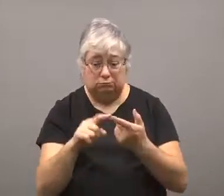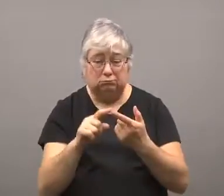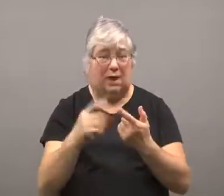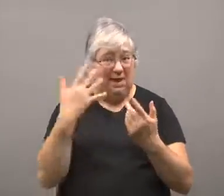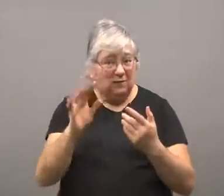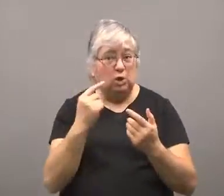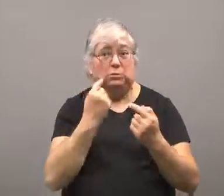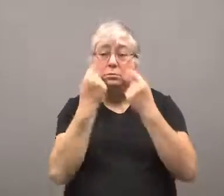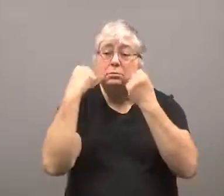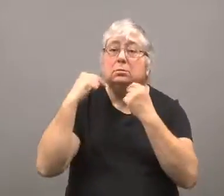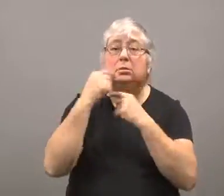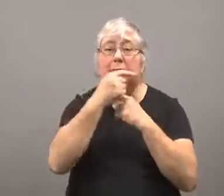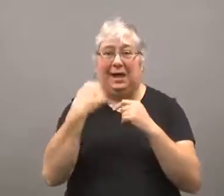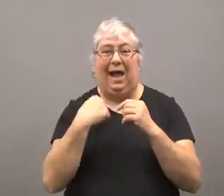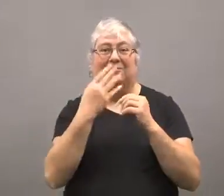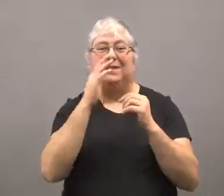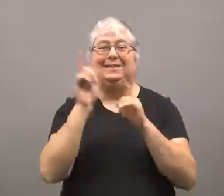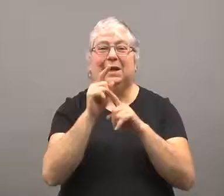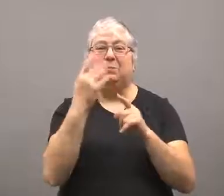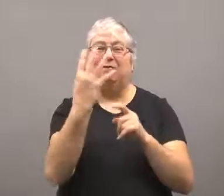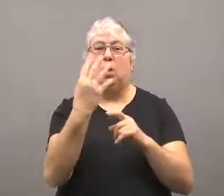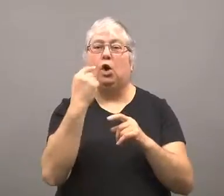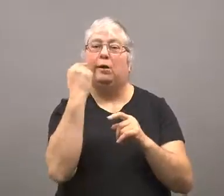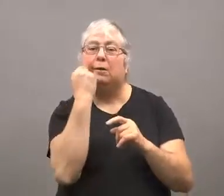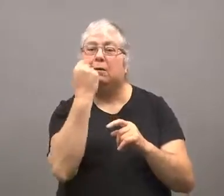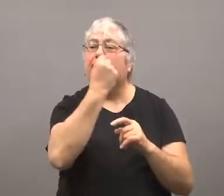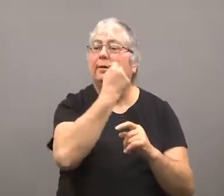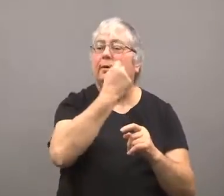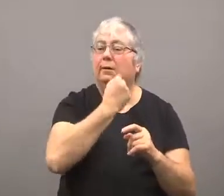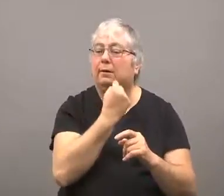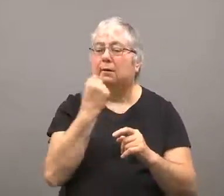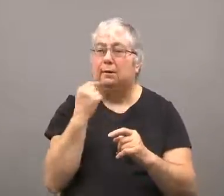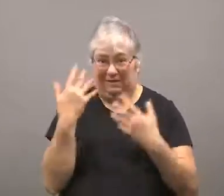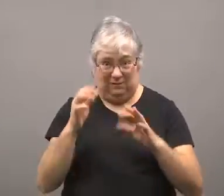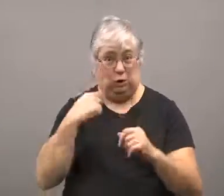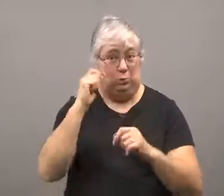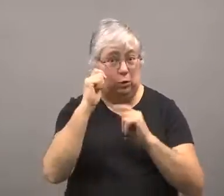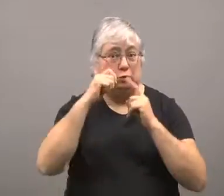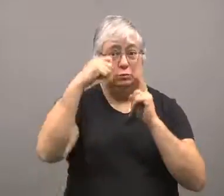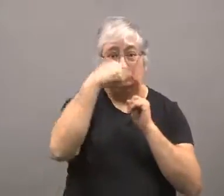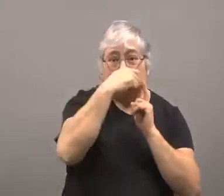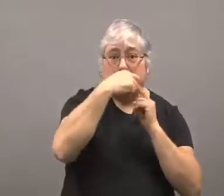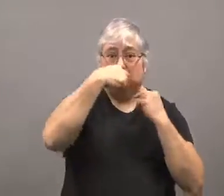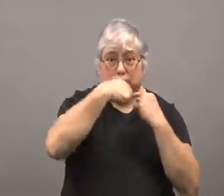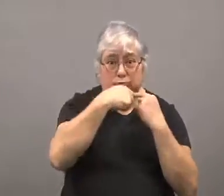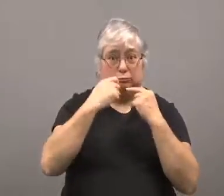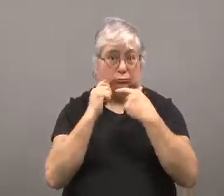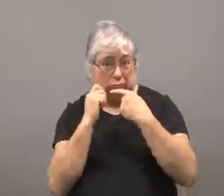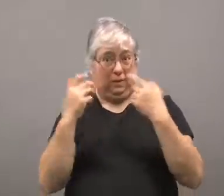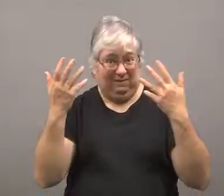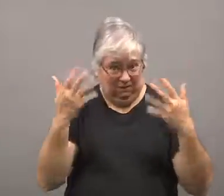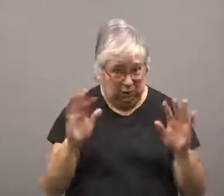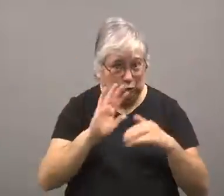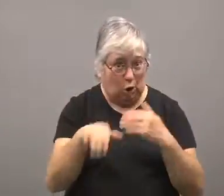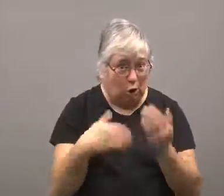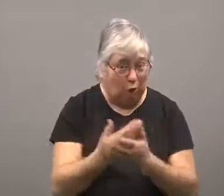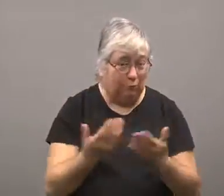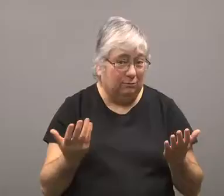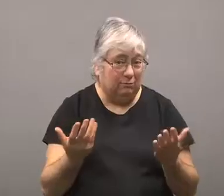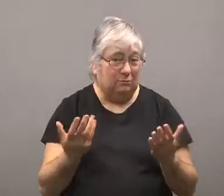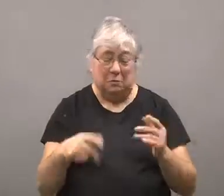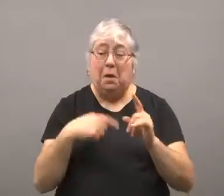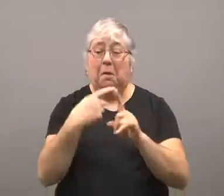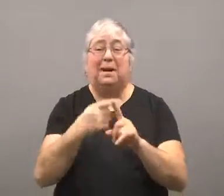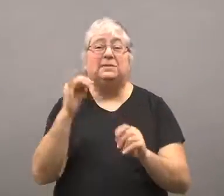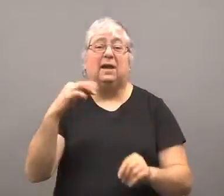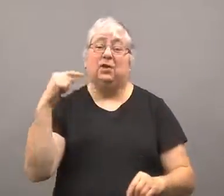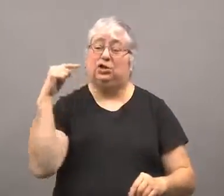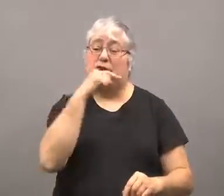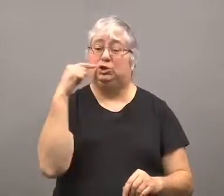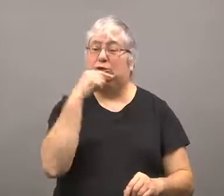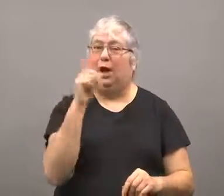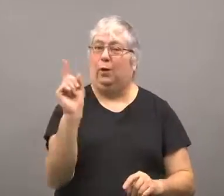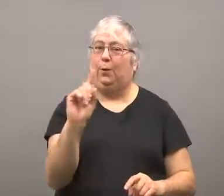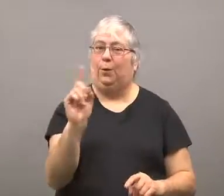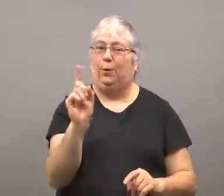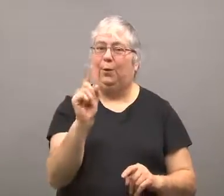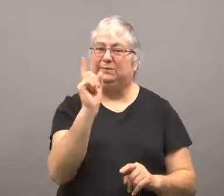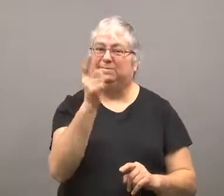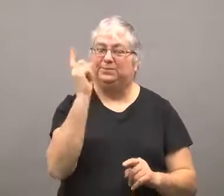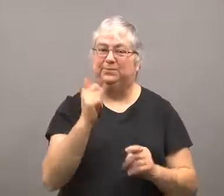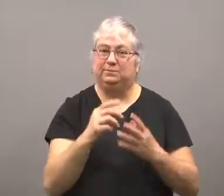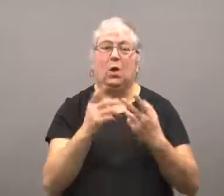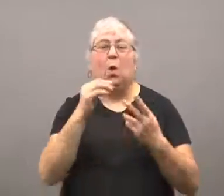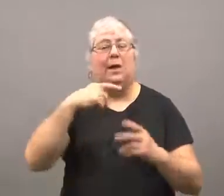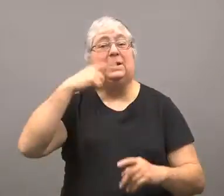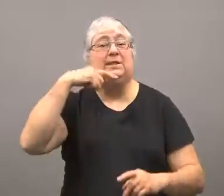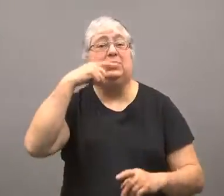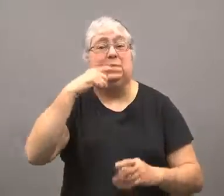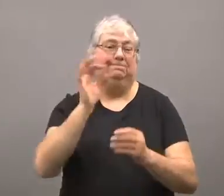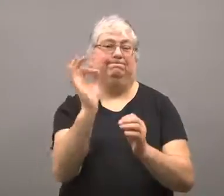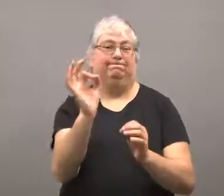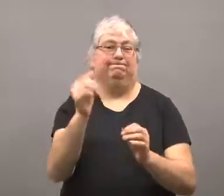whether the four quarters of the mouth were covered.